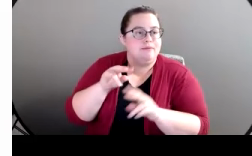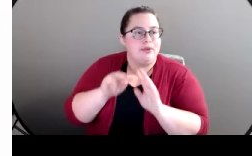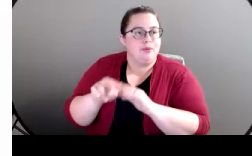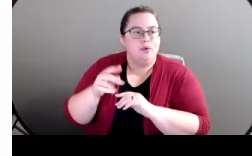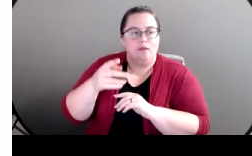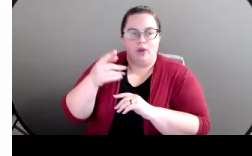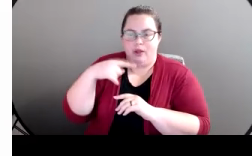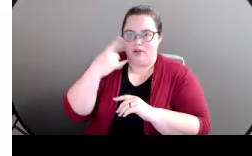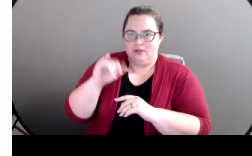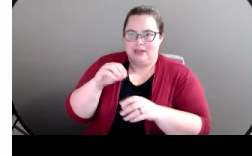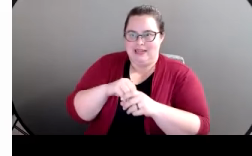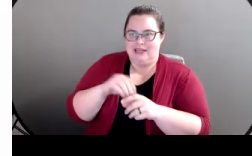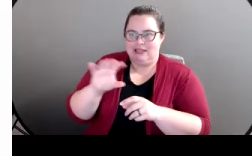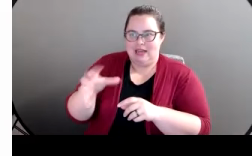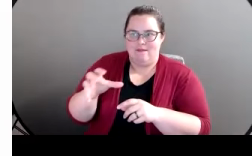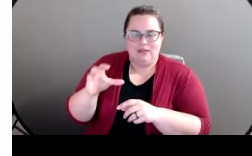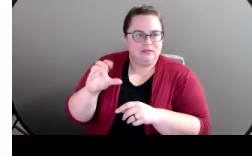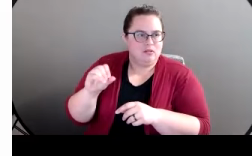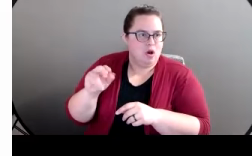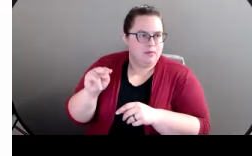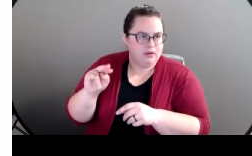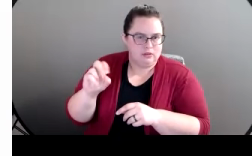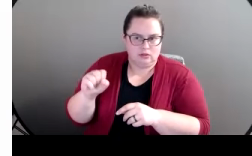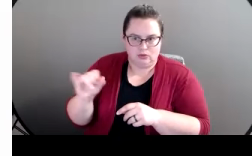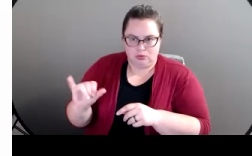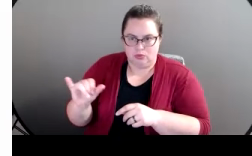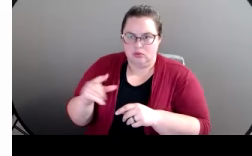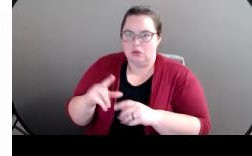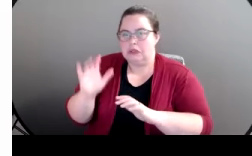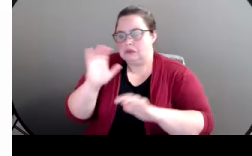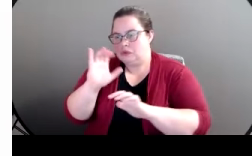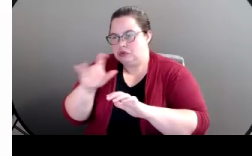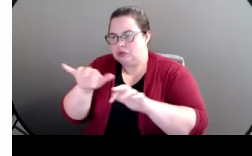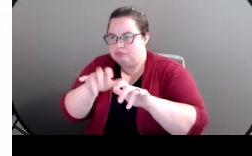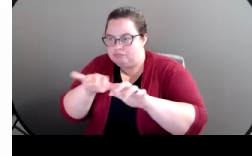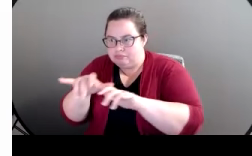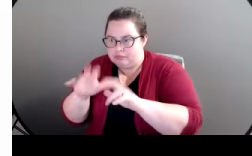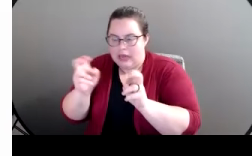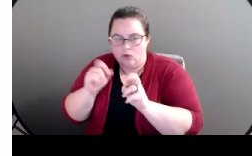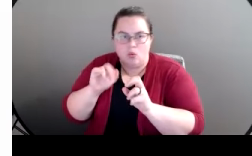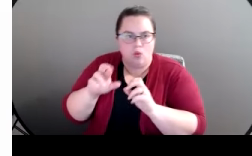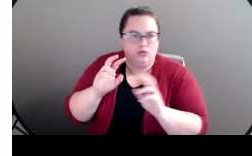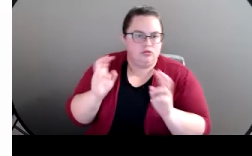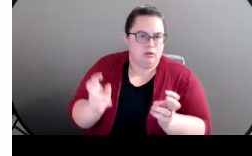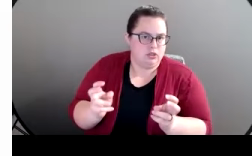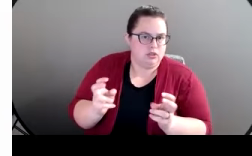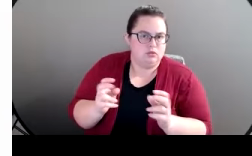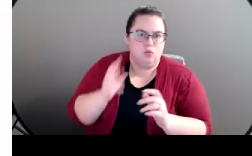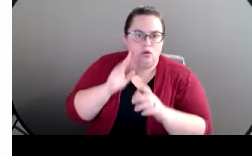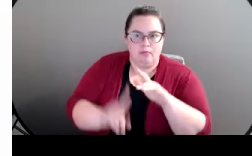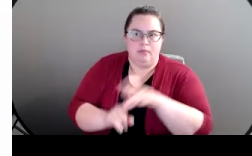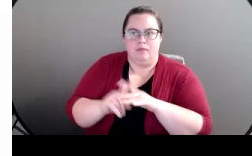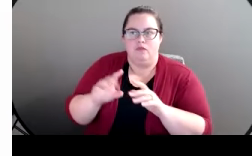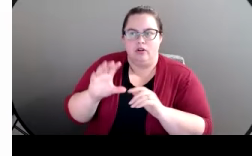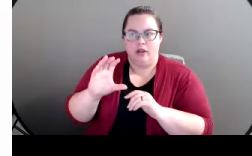just search that OpenStax and you can also put it in the title of the book or the subject. And those will pop right up in Canvas. Commons.